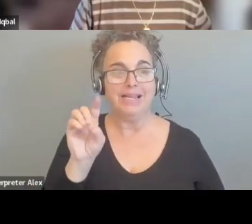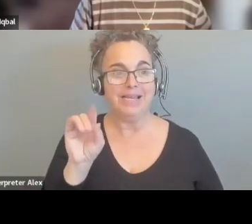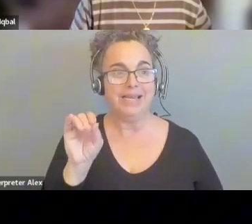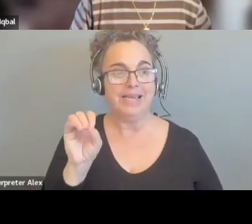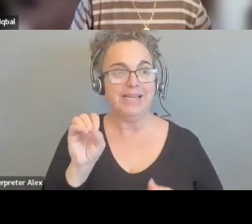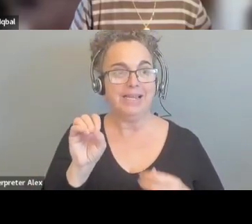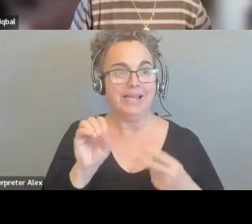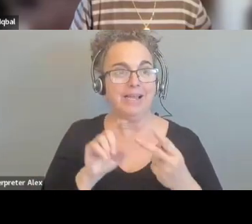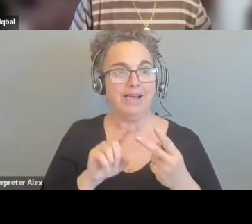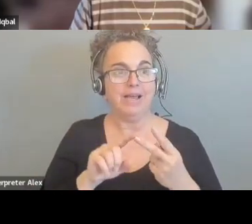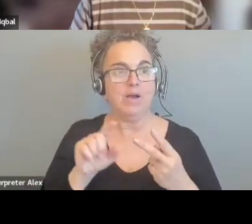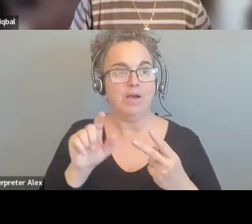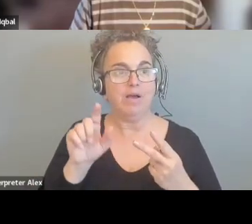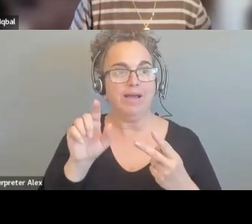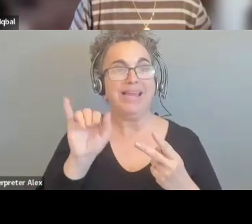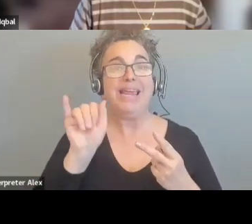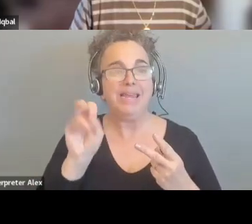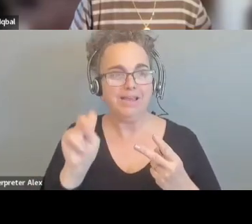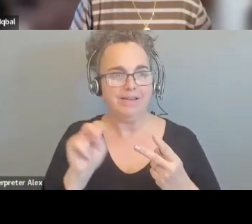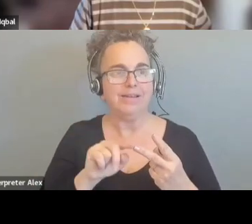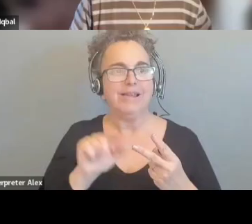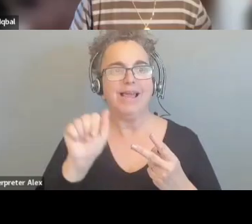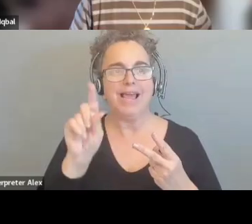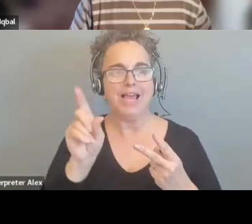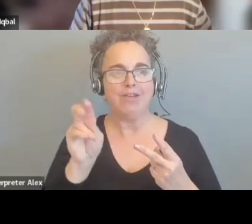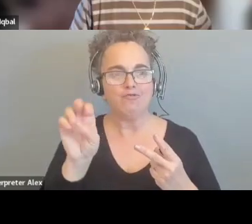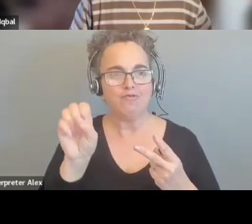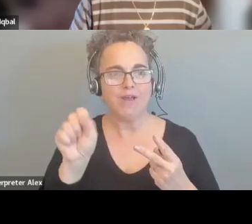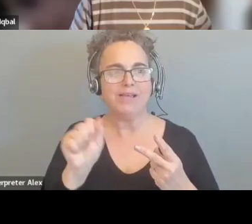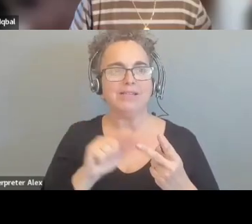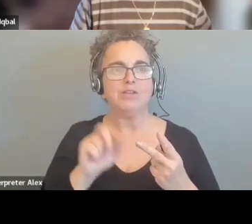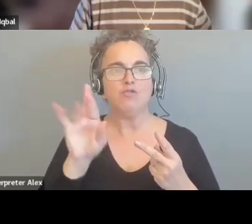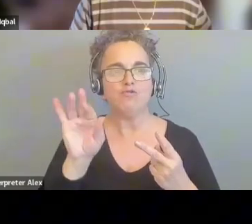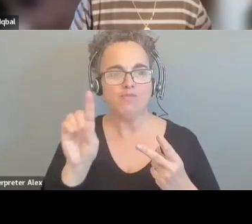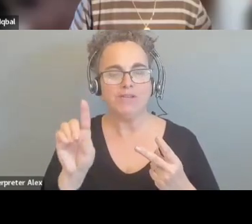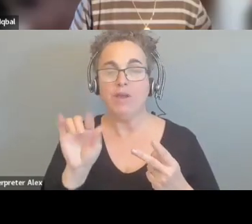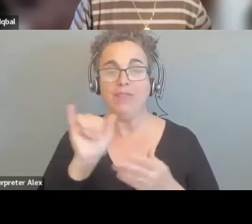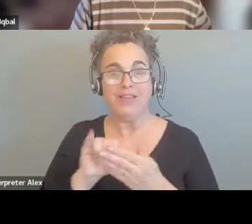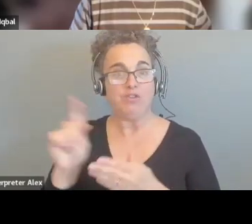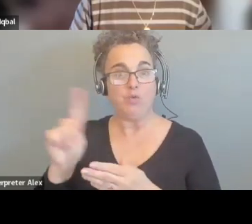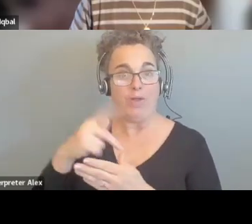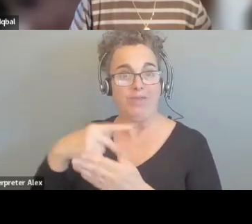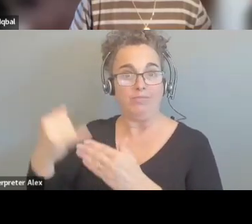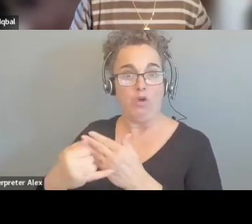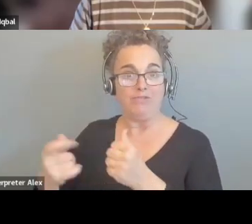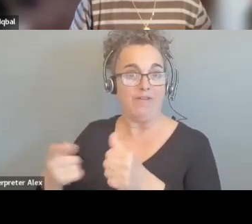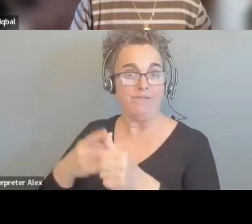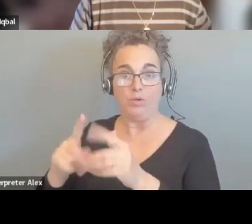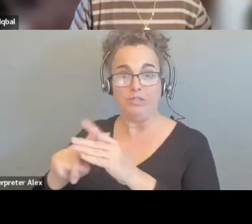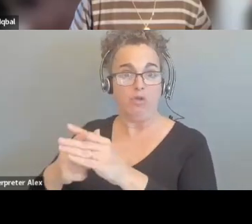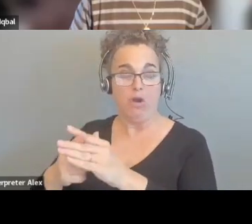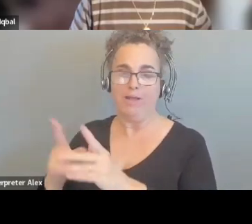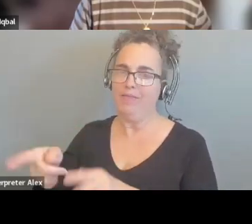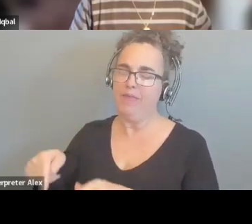Makerspace, they, this is sort of where the project originated and they have worked tirelessly to sort